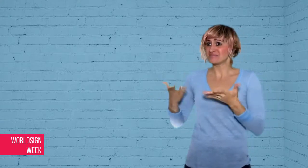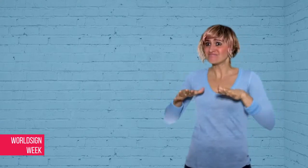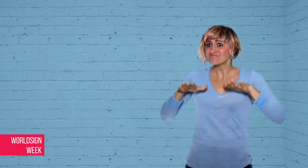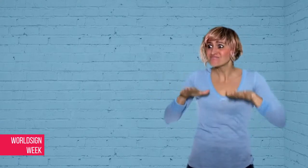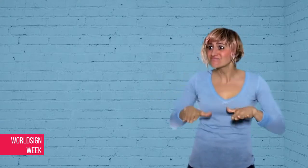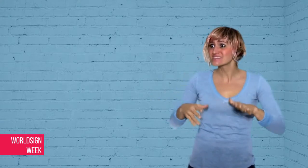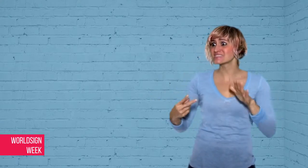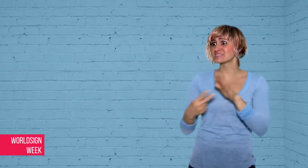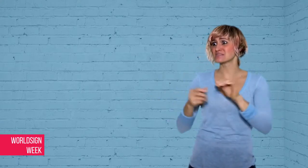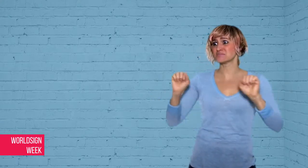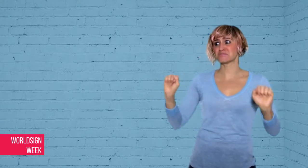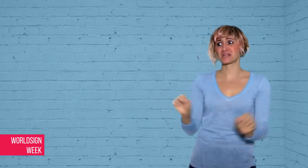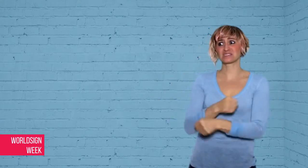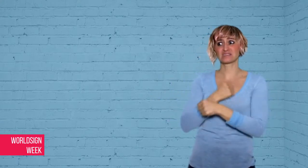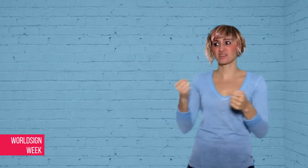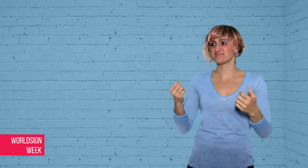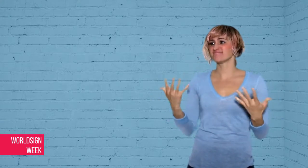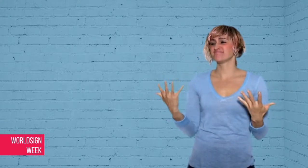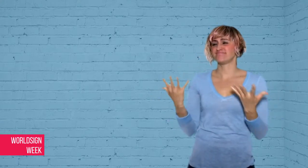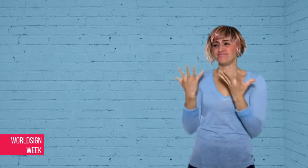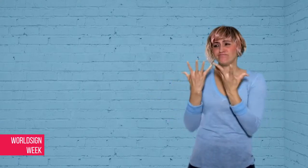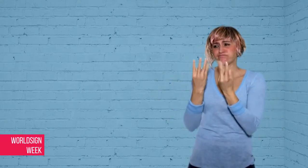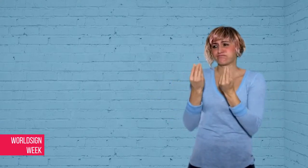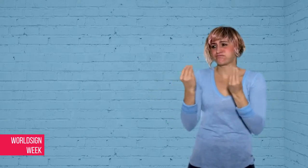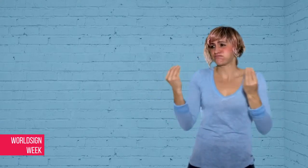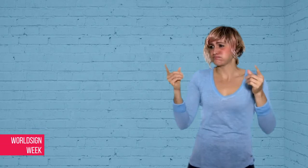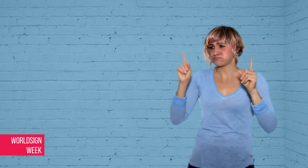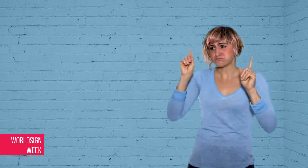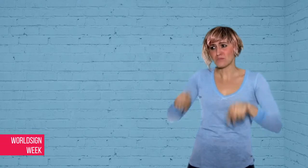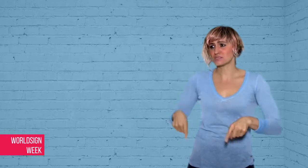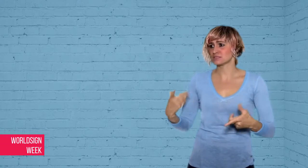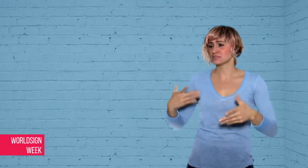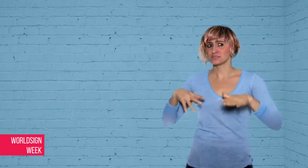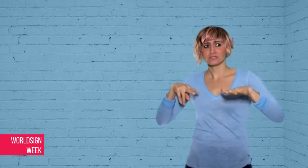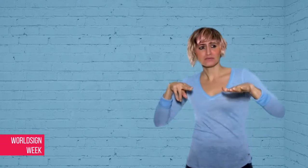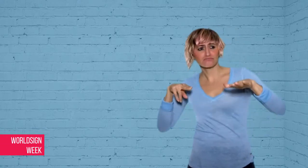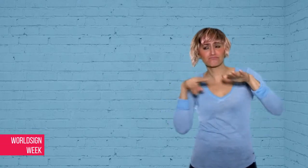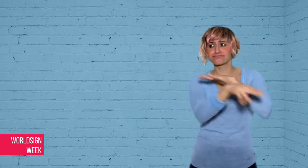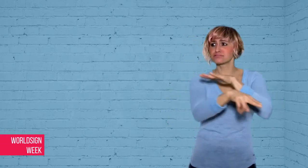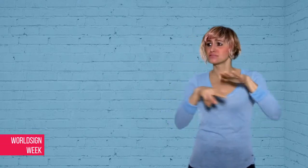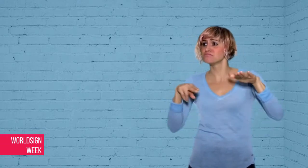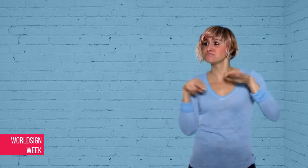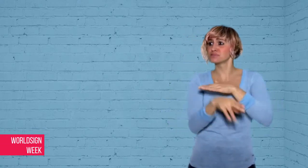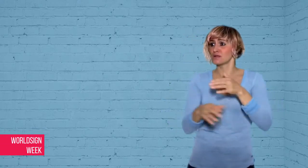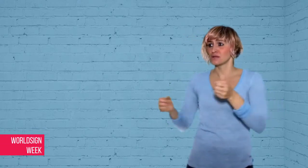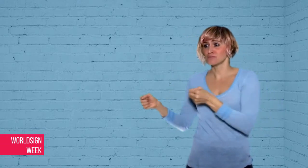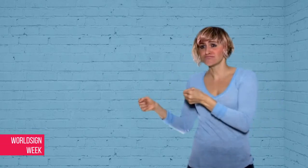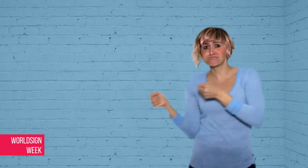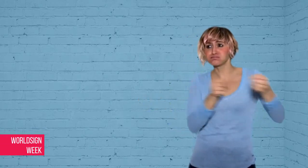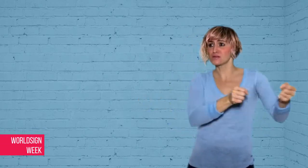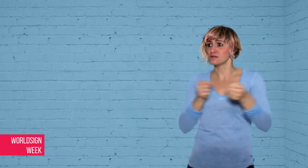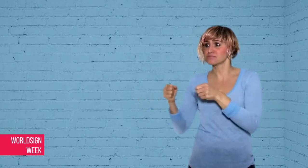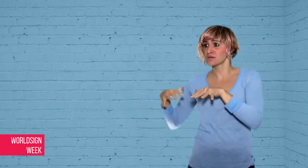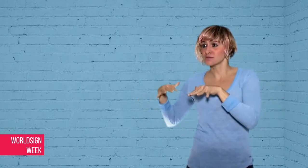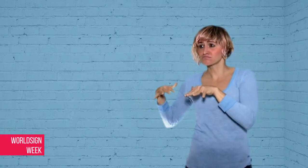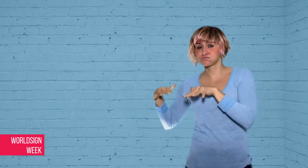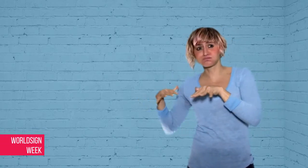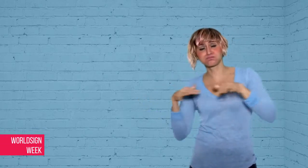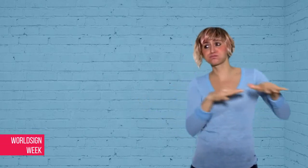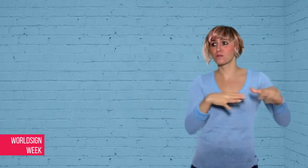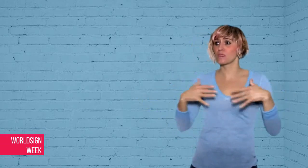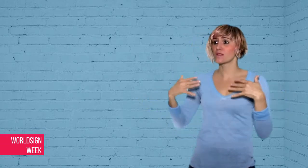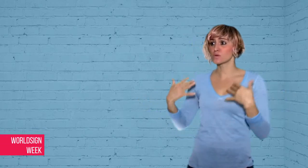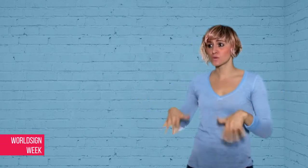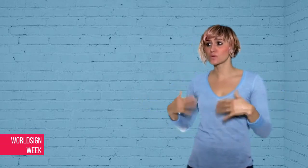of thousands of people and creating millions of